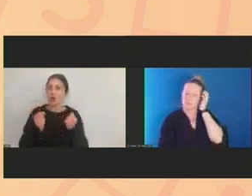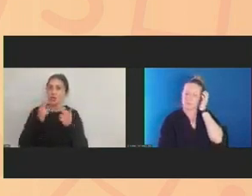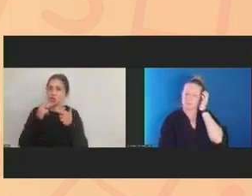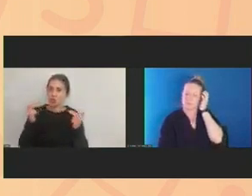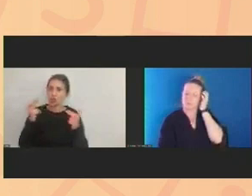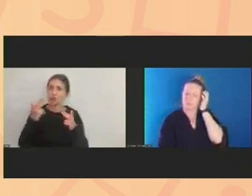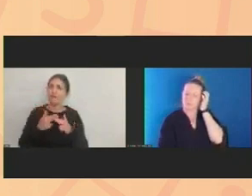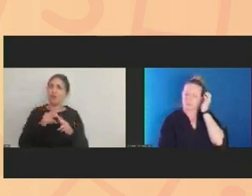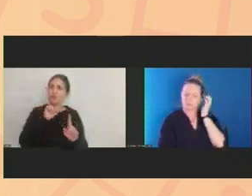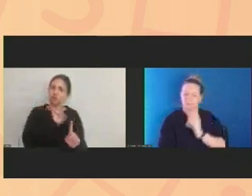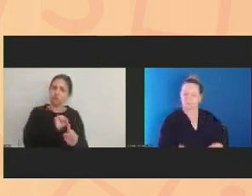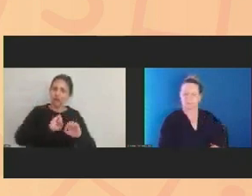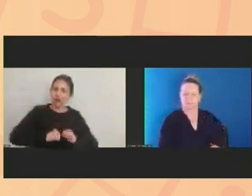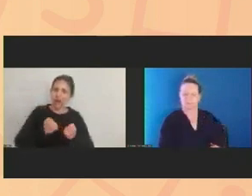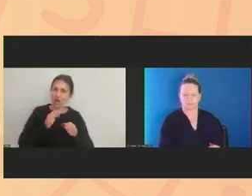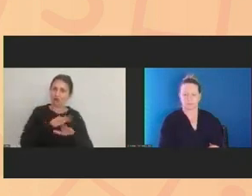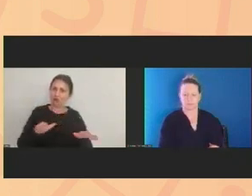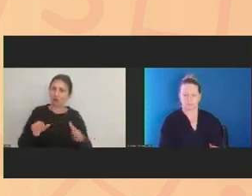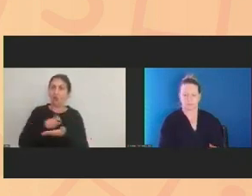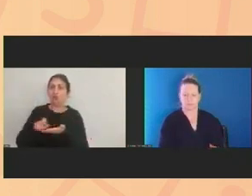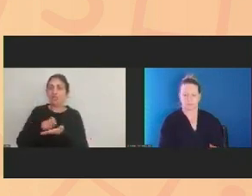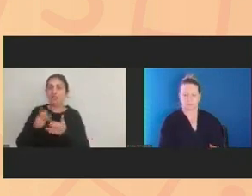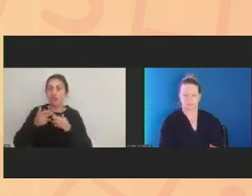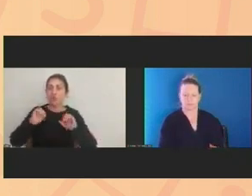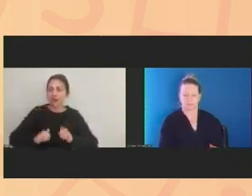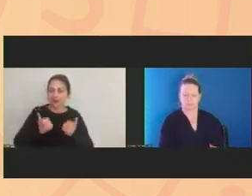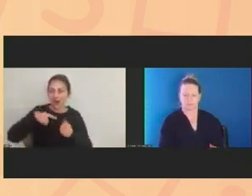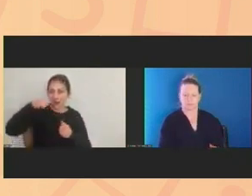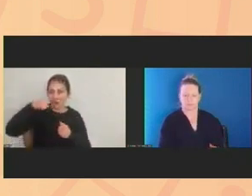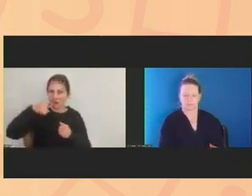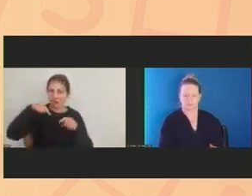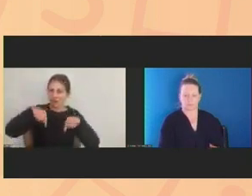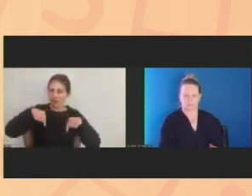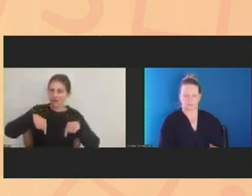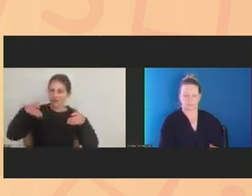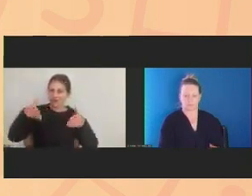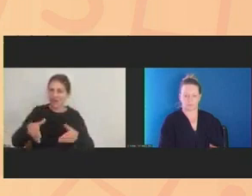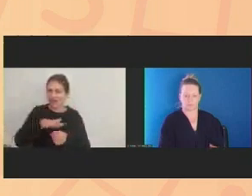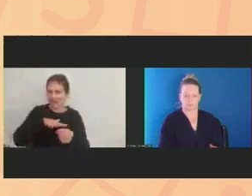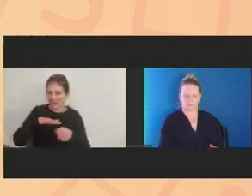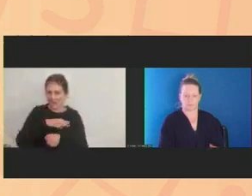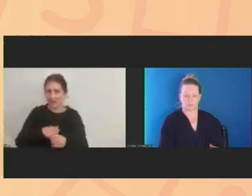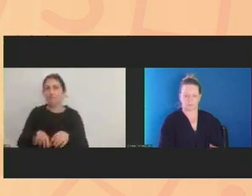for (UNKNOWN) and for the Fitzroy Valley. We also, sorry.